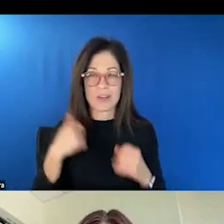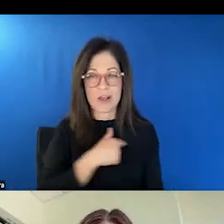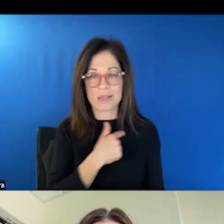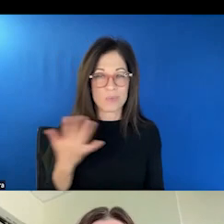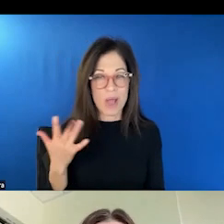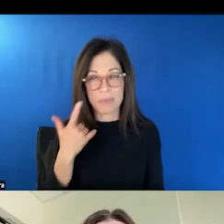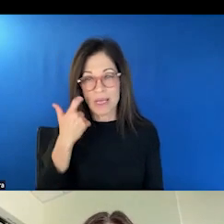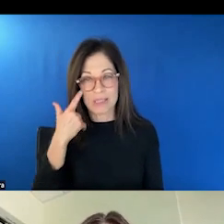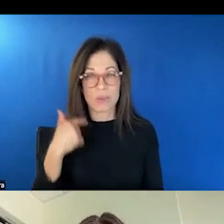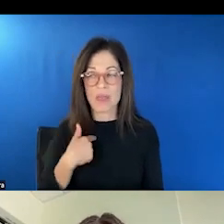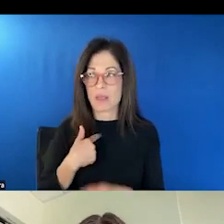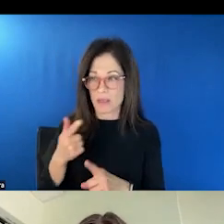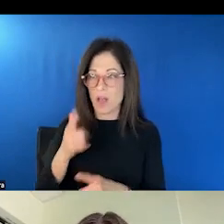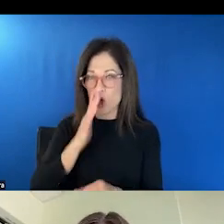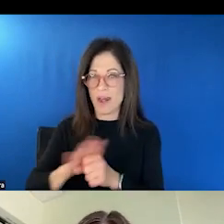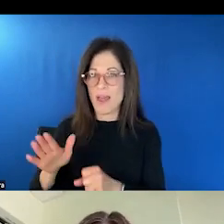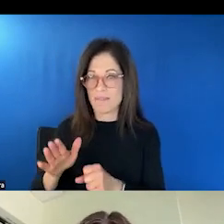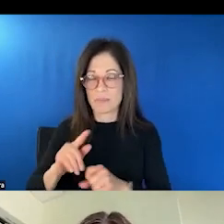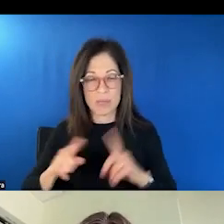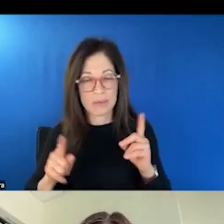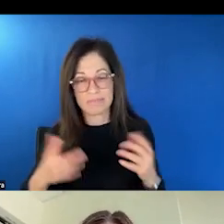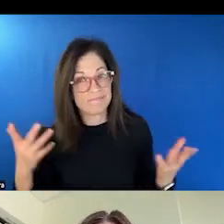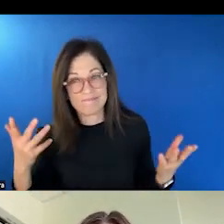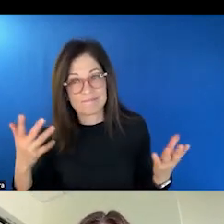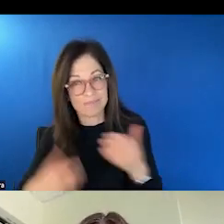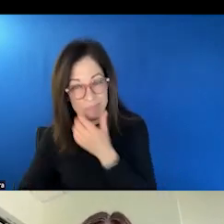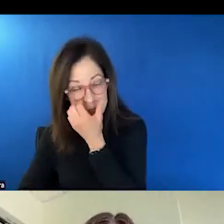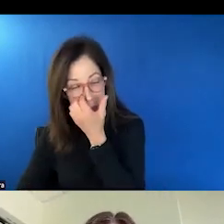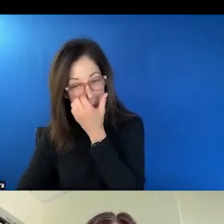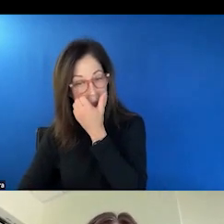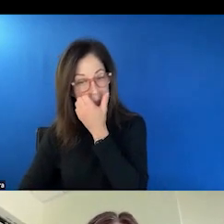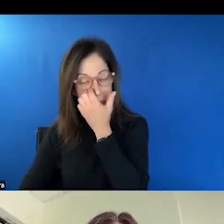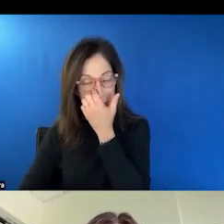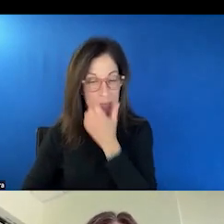LEAKING DAM. >> GREAT. WE HAVE